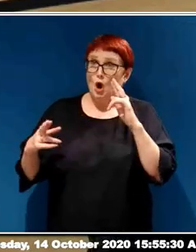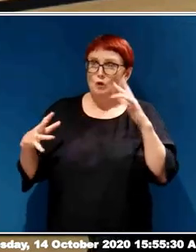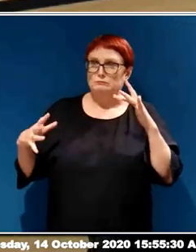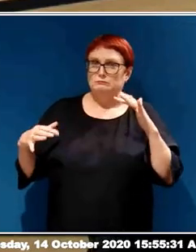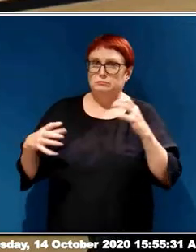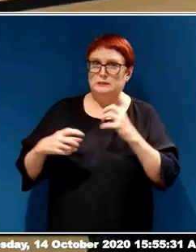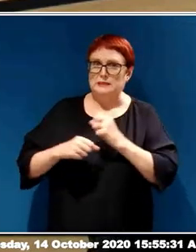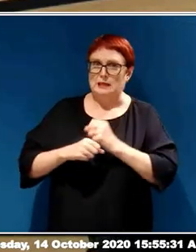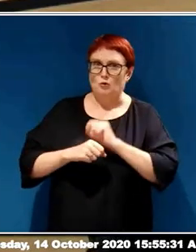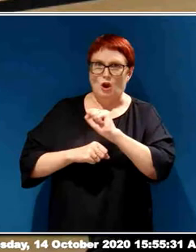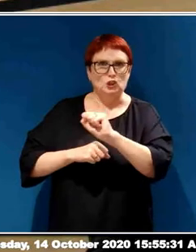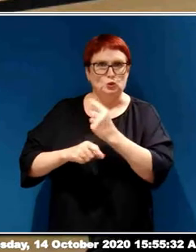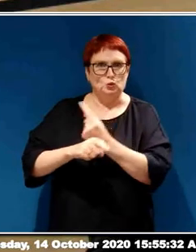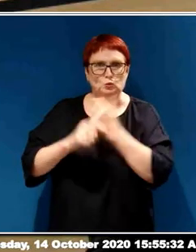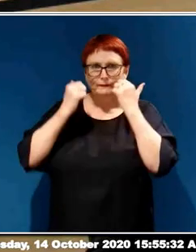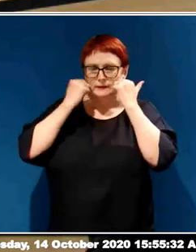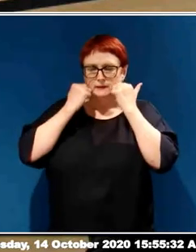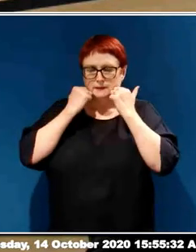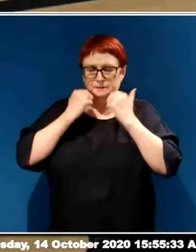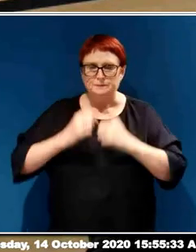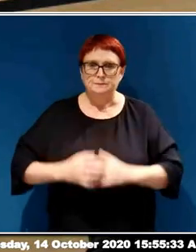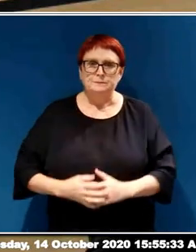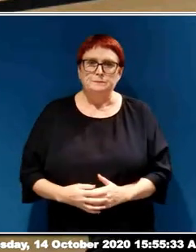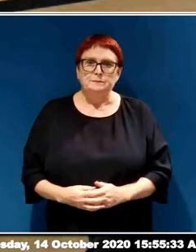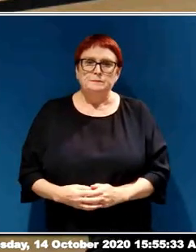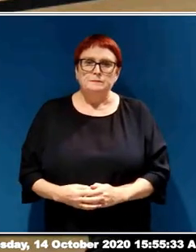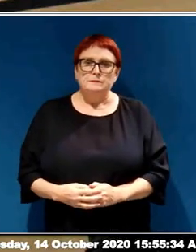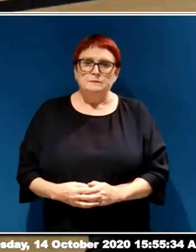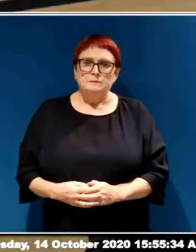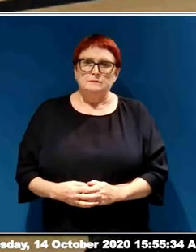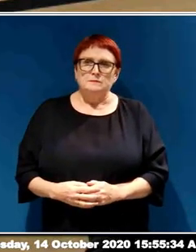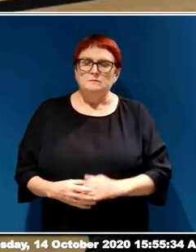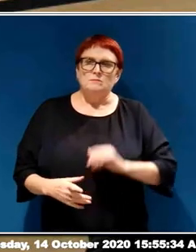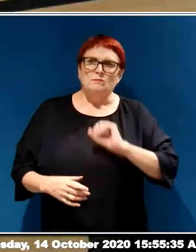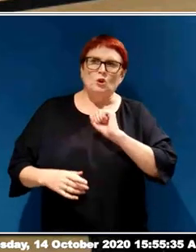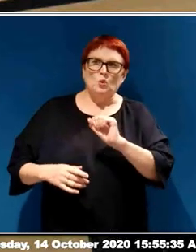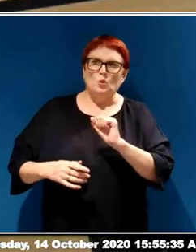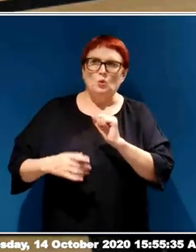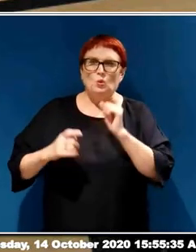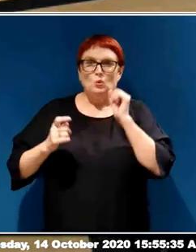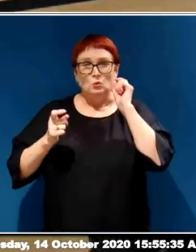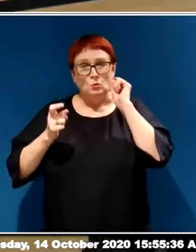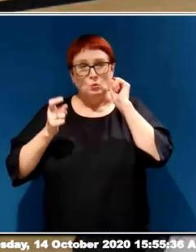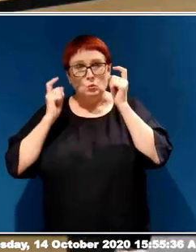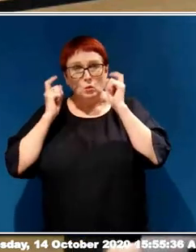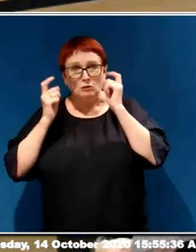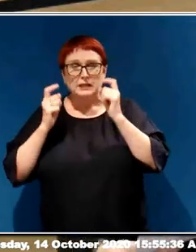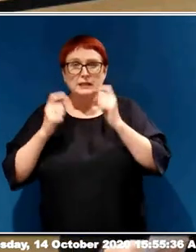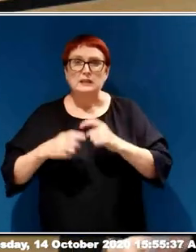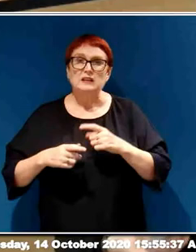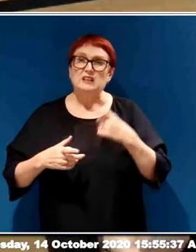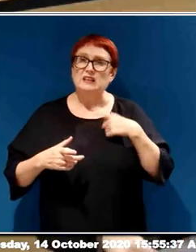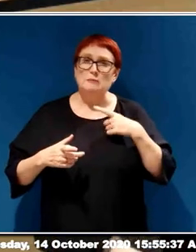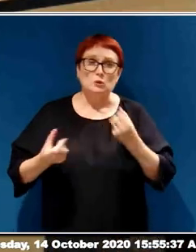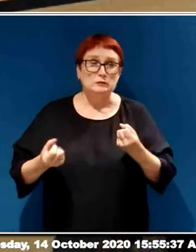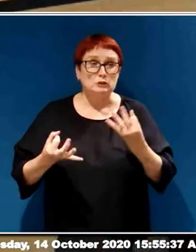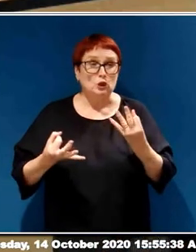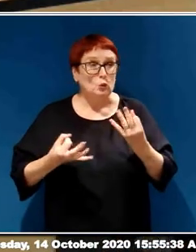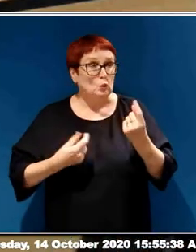particular concerns you have about lack of data for restrictive practices, and you've touched on it already.